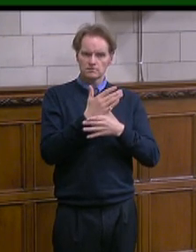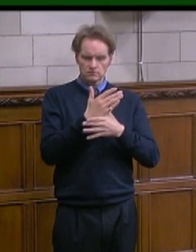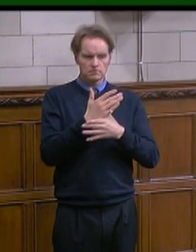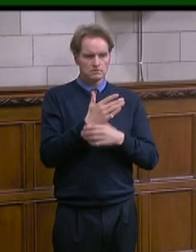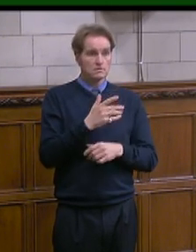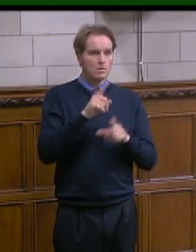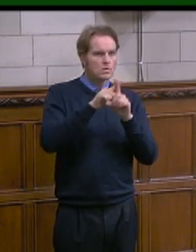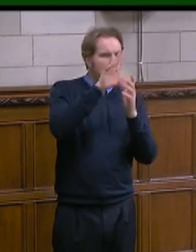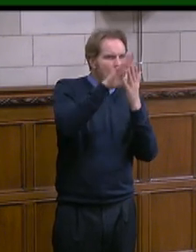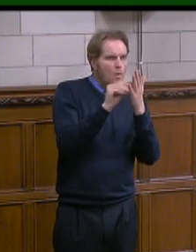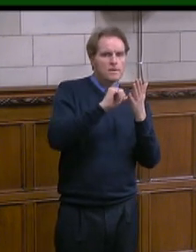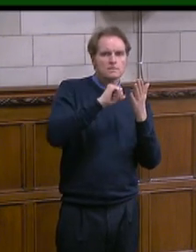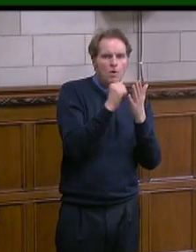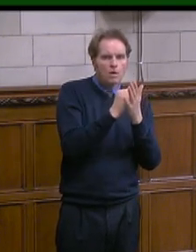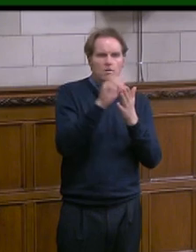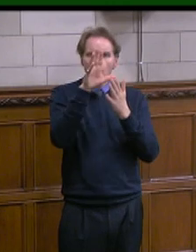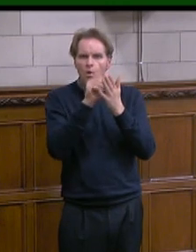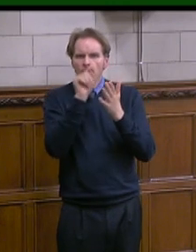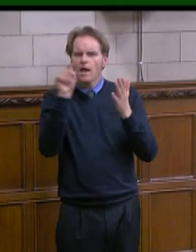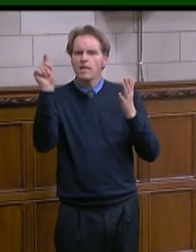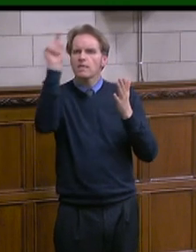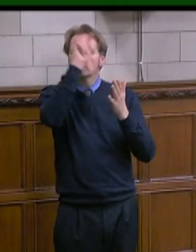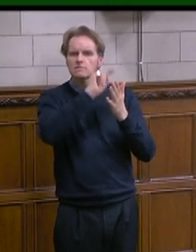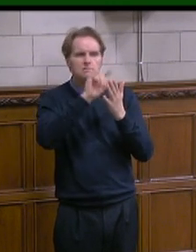Many other countries around the world have implemented an Act.